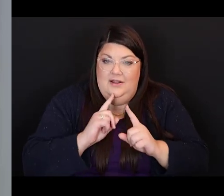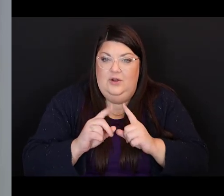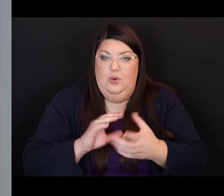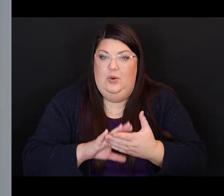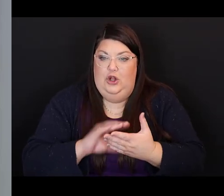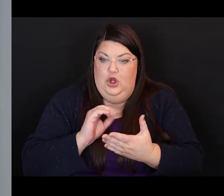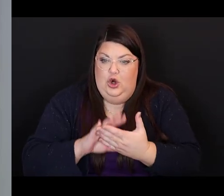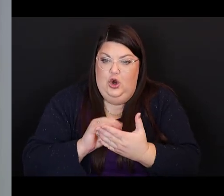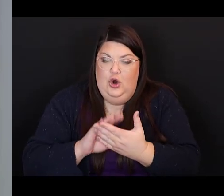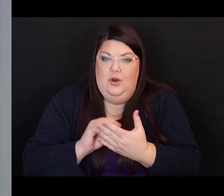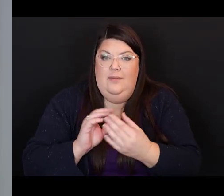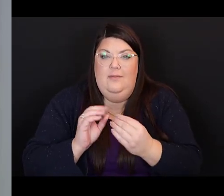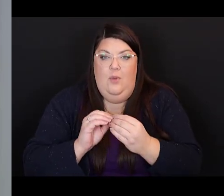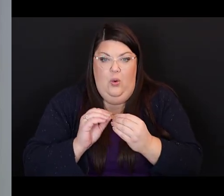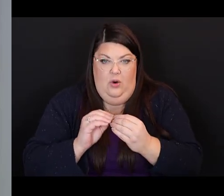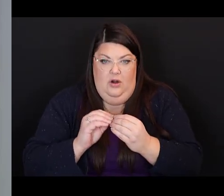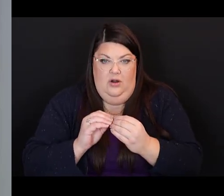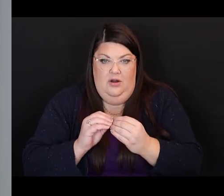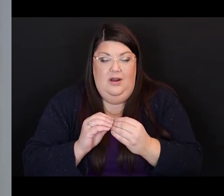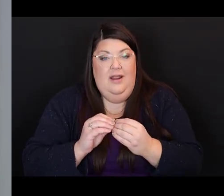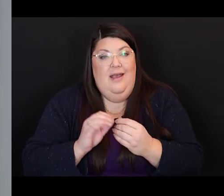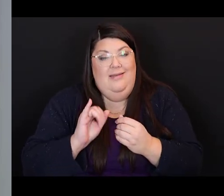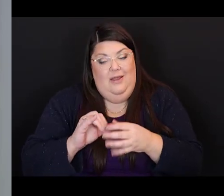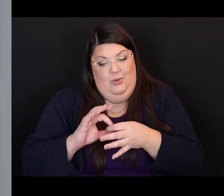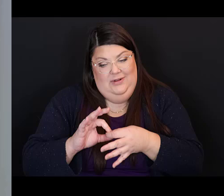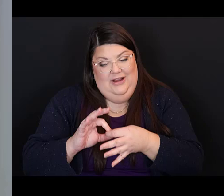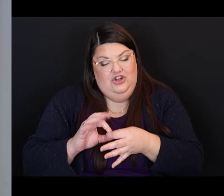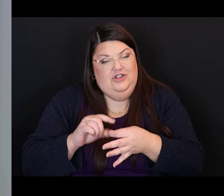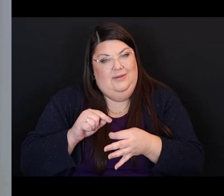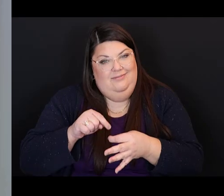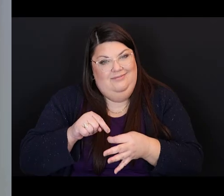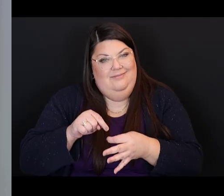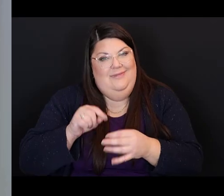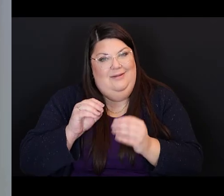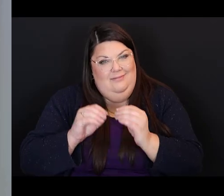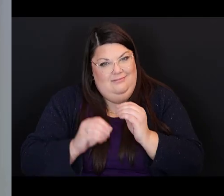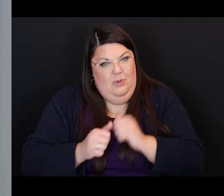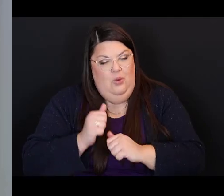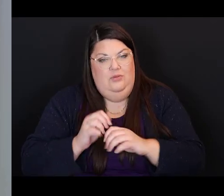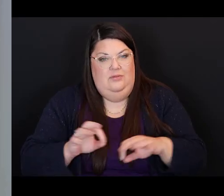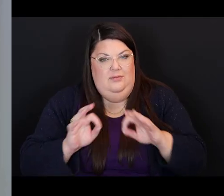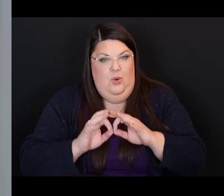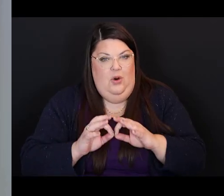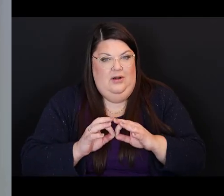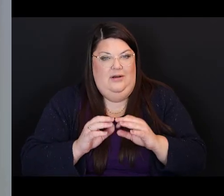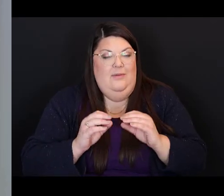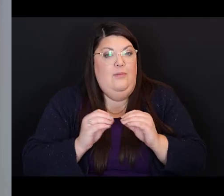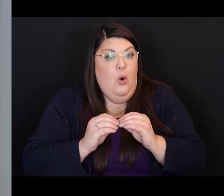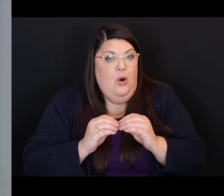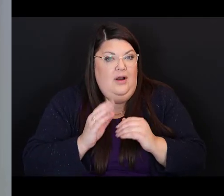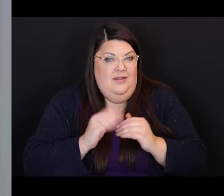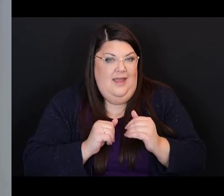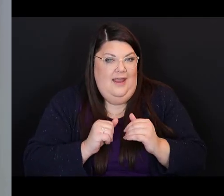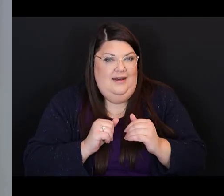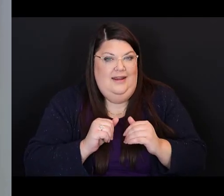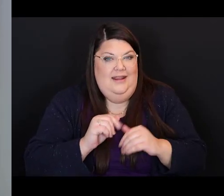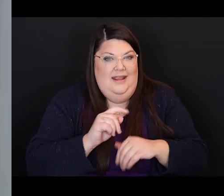where we're learning more and where relationship is greater than the task accomplishment. And I